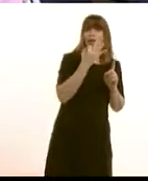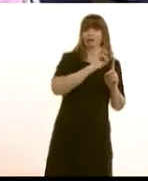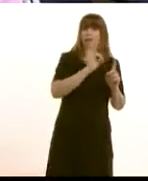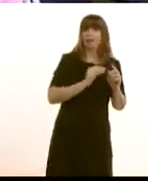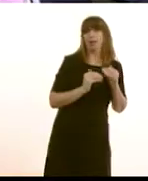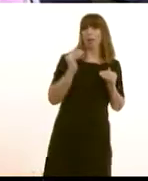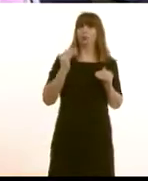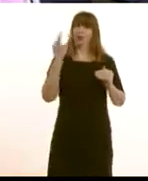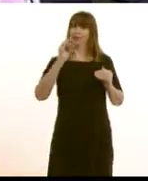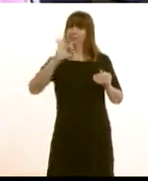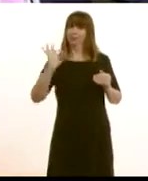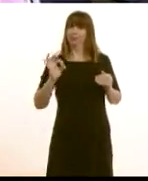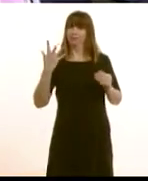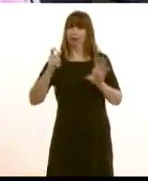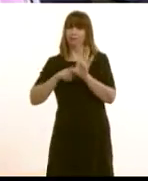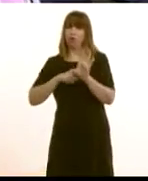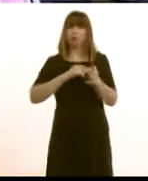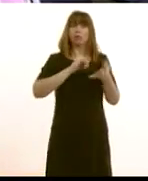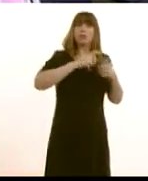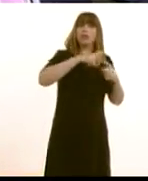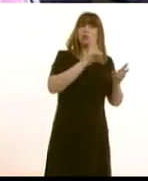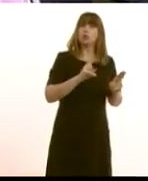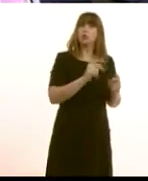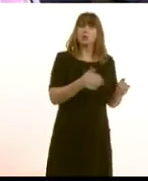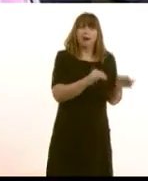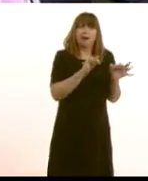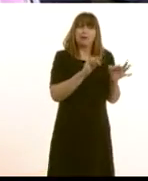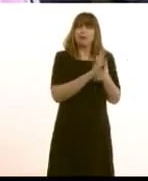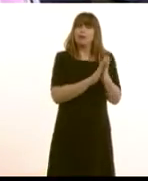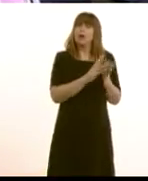levels of schools displaying some excellence in secondary have risen from 23 per cent to